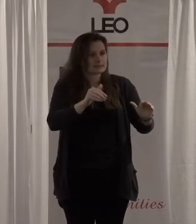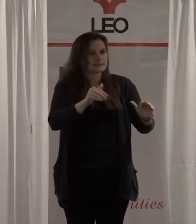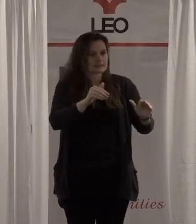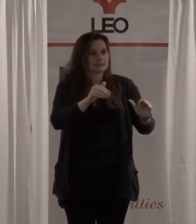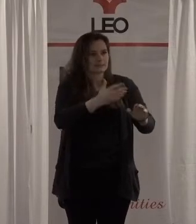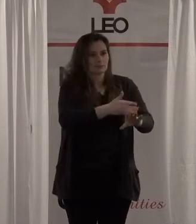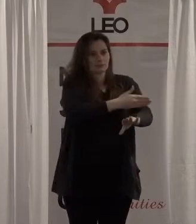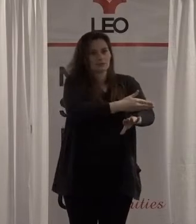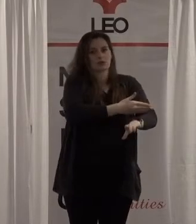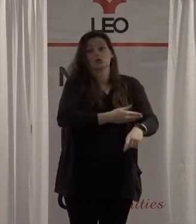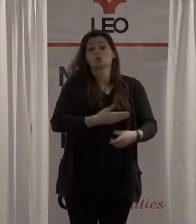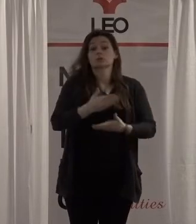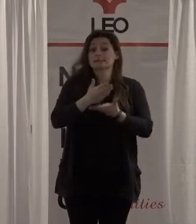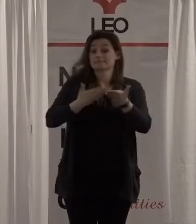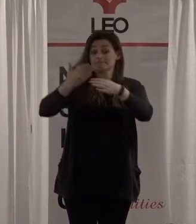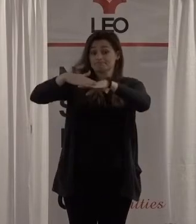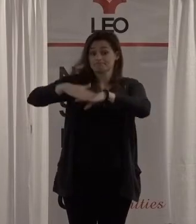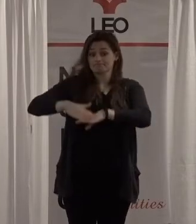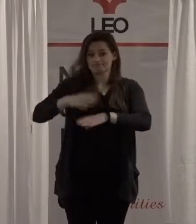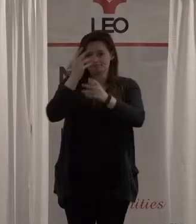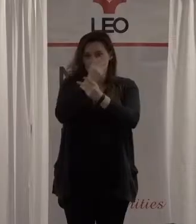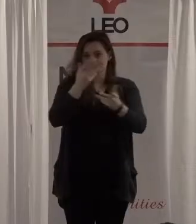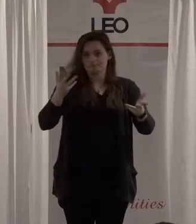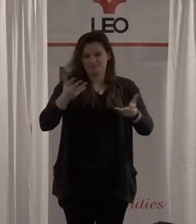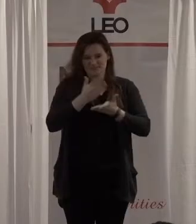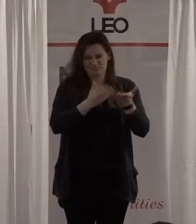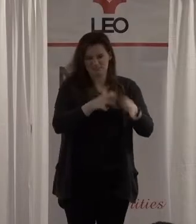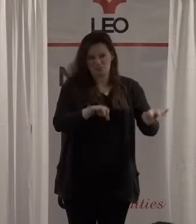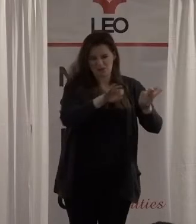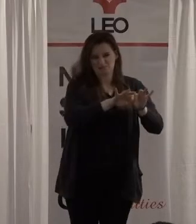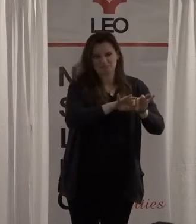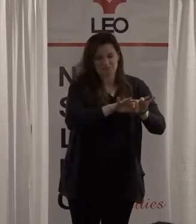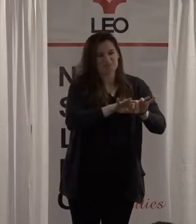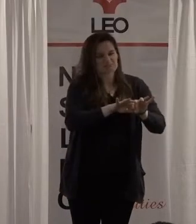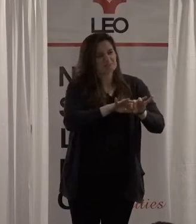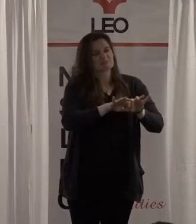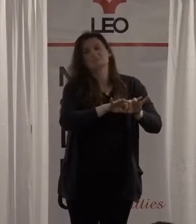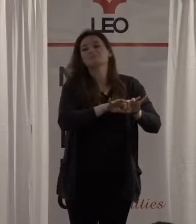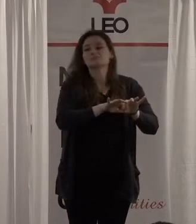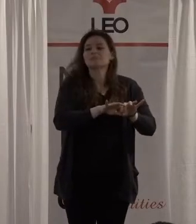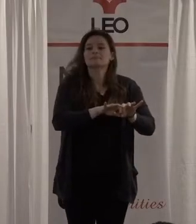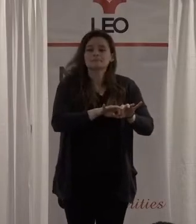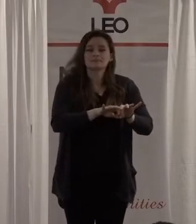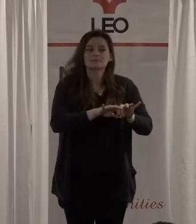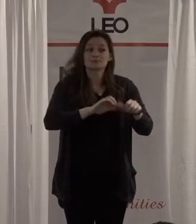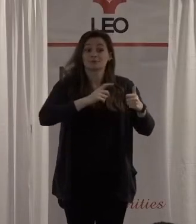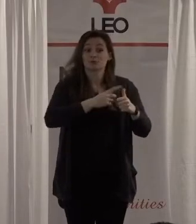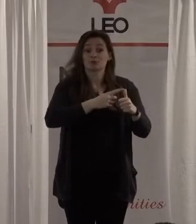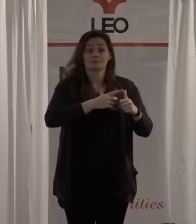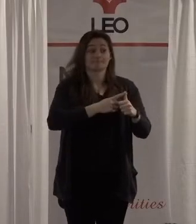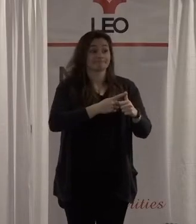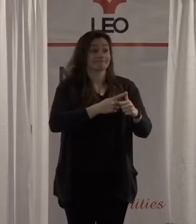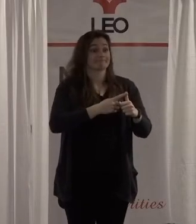IN THE EVENT WE NEED THESE, PROBABLY IMPORTANT ONES, FIRST AND FOREMOST, IF YOU NEED THE WASHROOMS